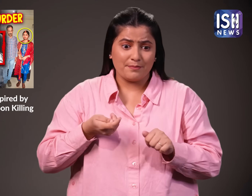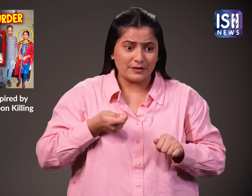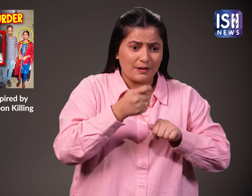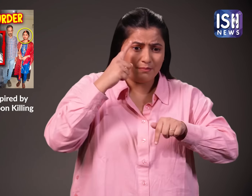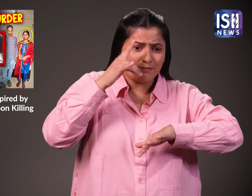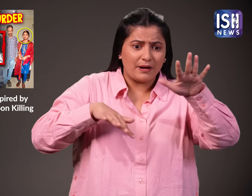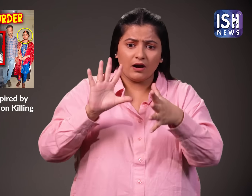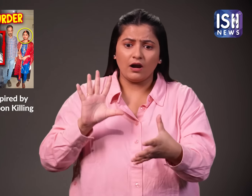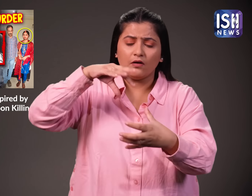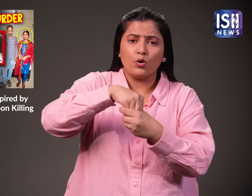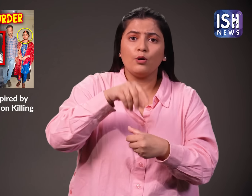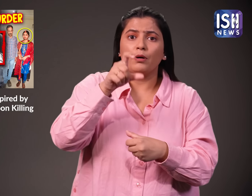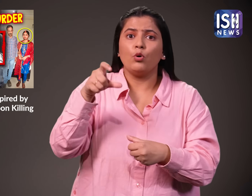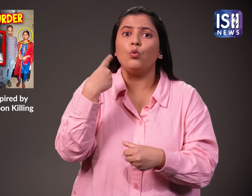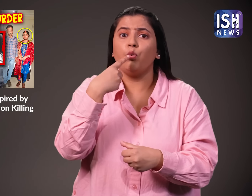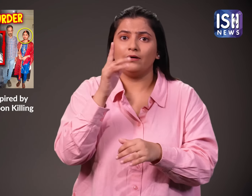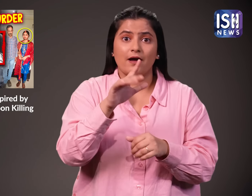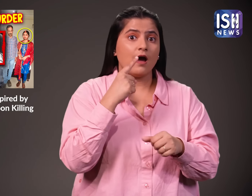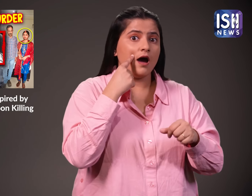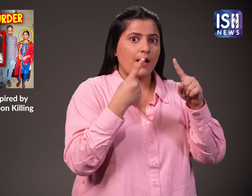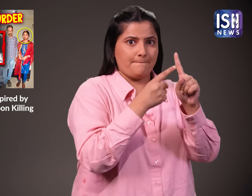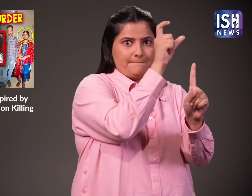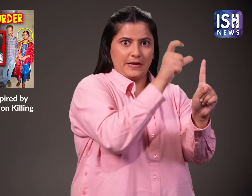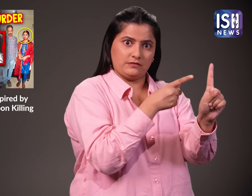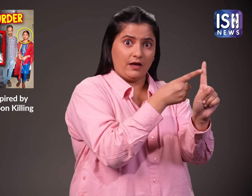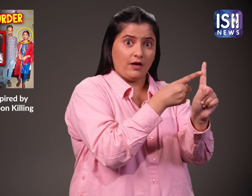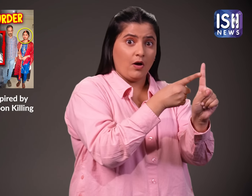The murder plot was hatched to target Indrakumar Tiwari.